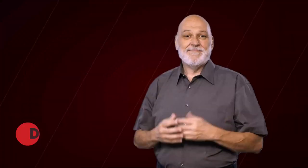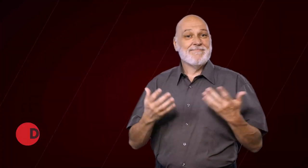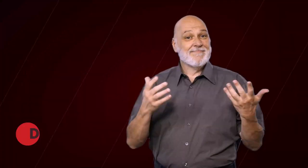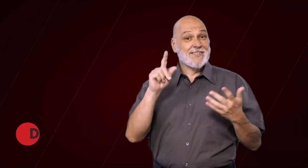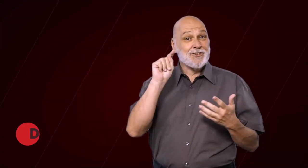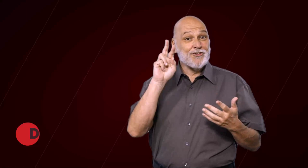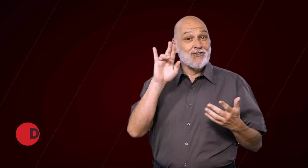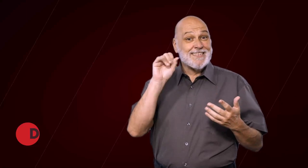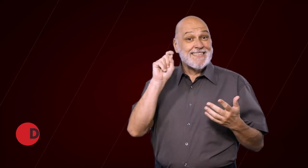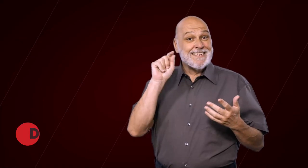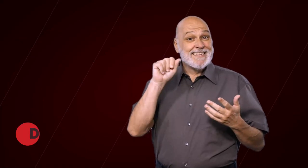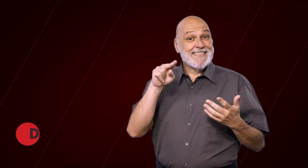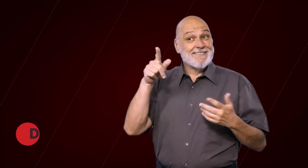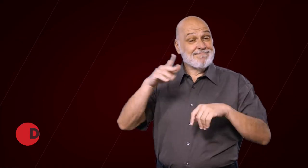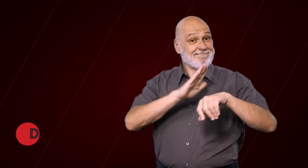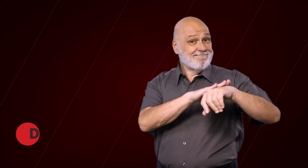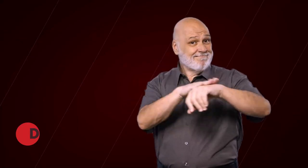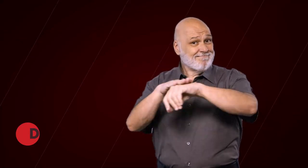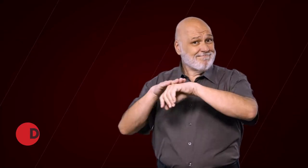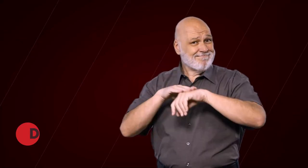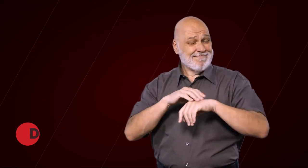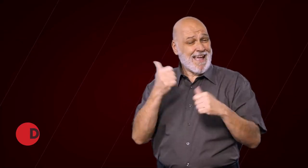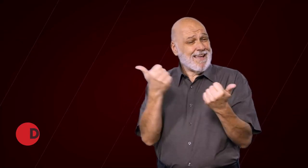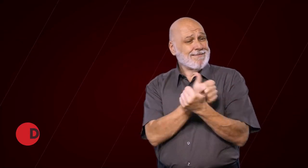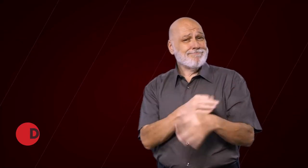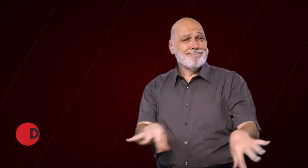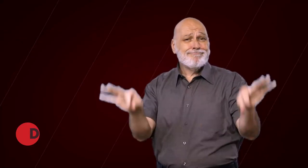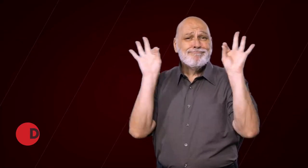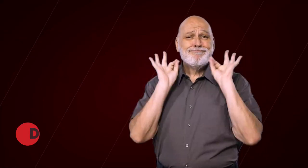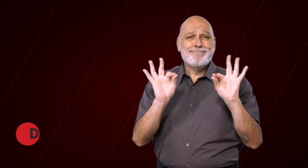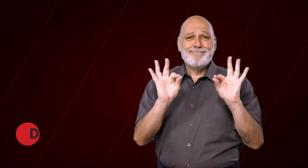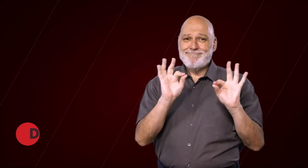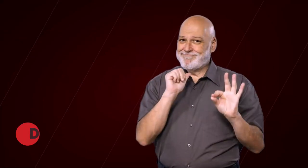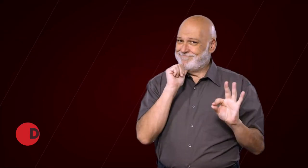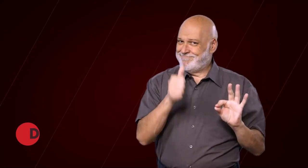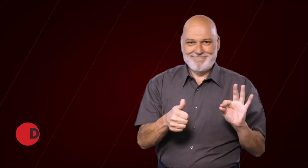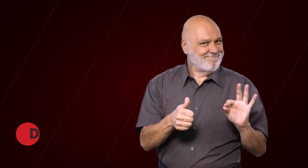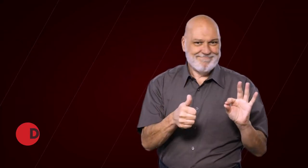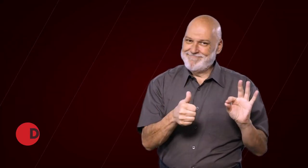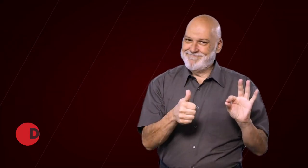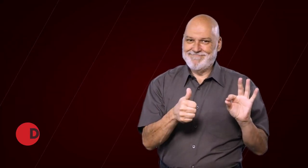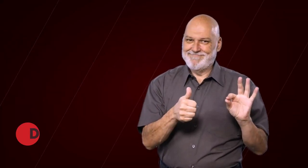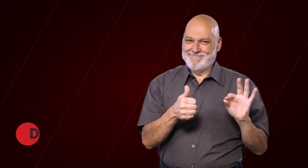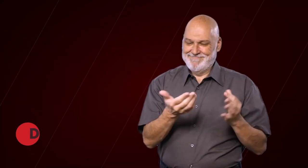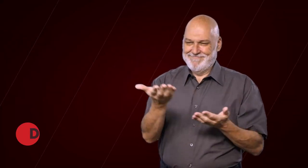[Anselmo]: But Tristan warns not everything goes well.